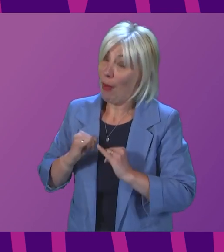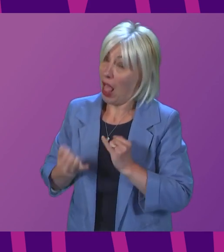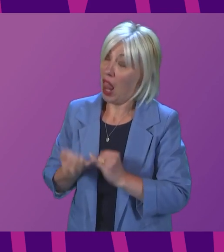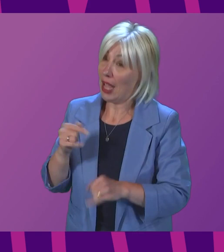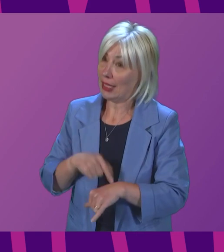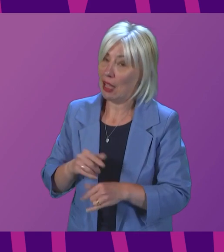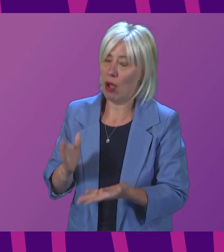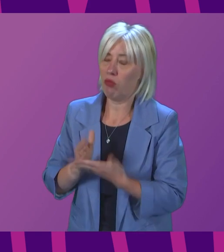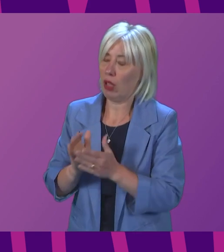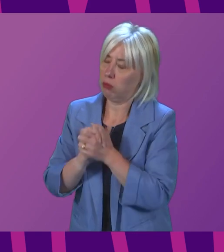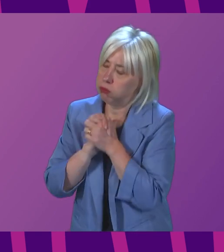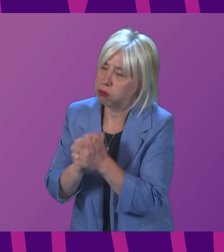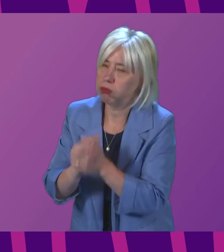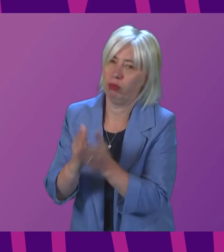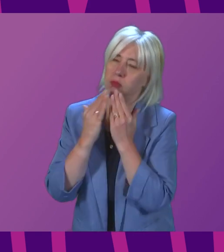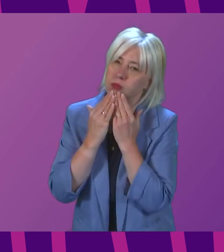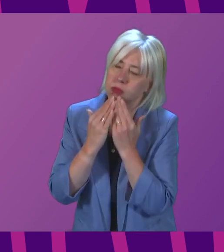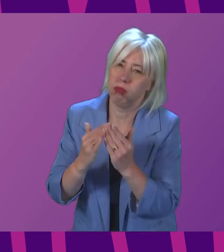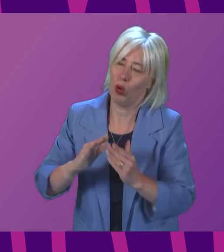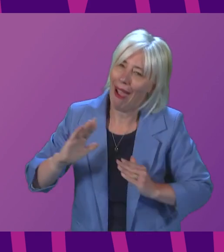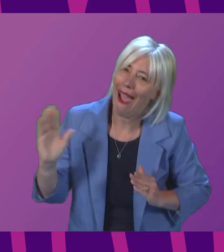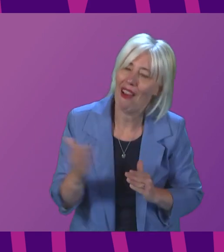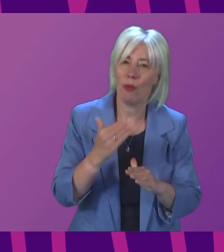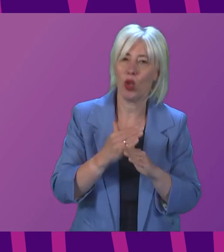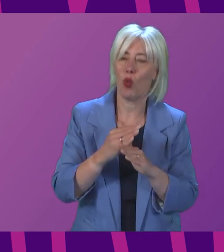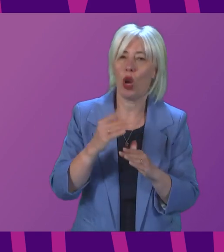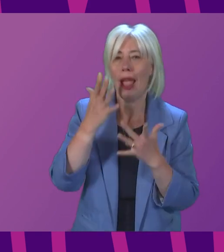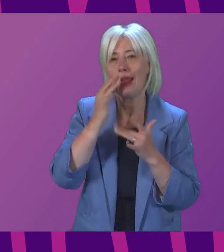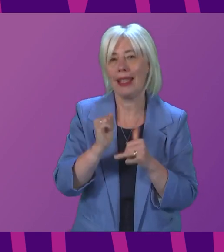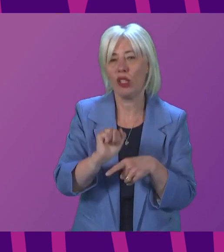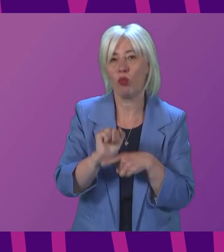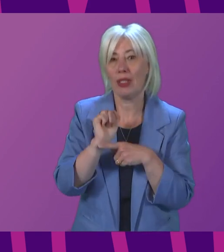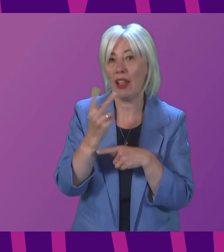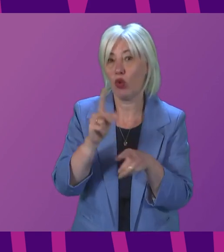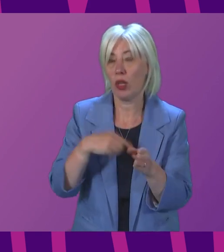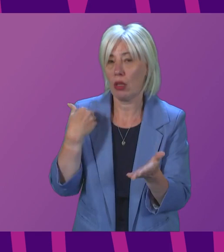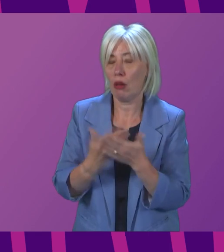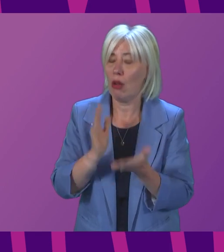gratitude to everyone who has worked in test and protect over the past two years. That work is vital.